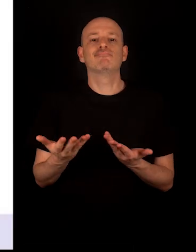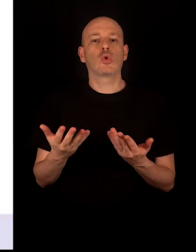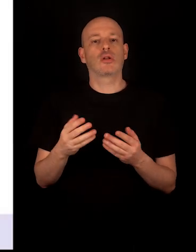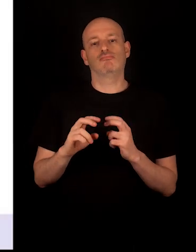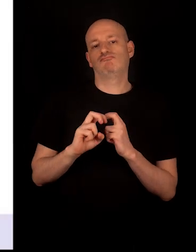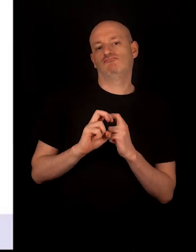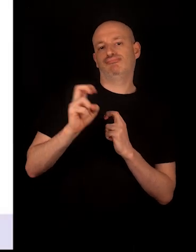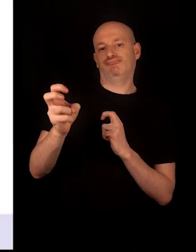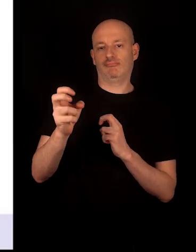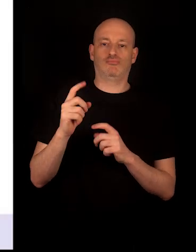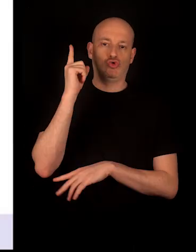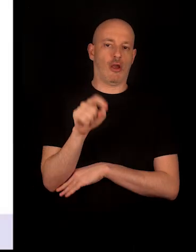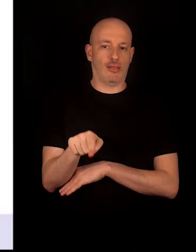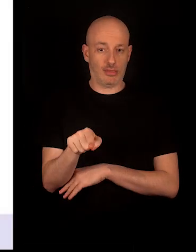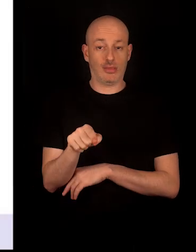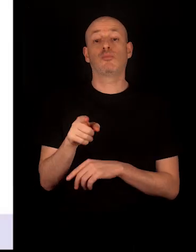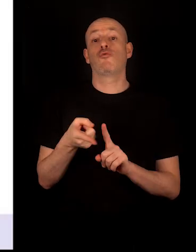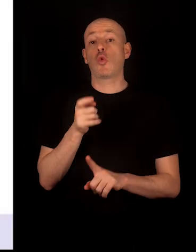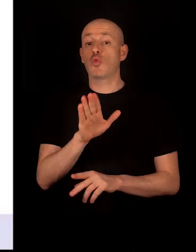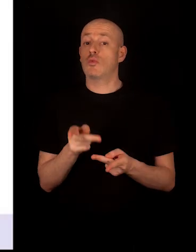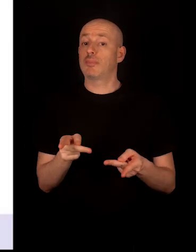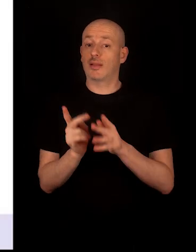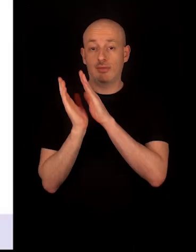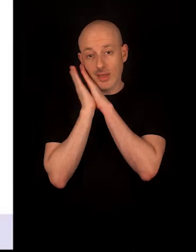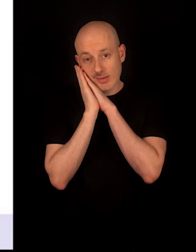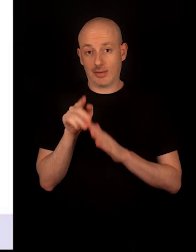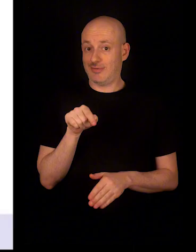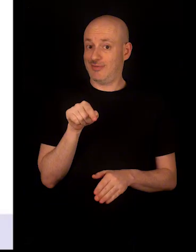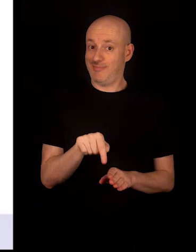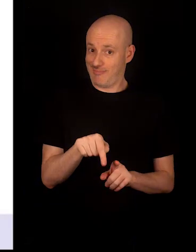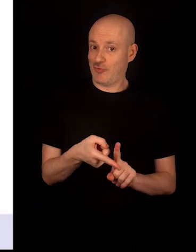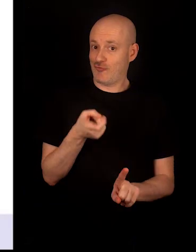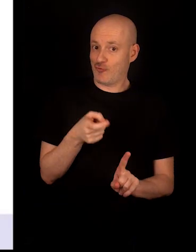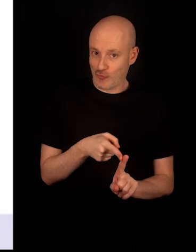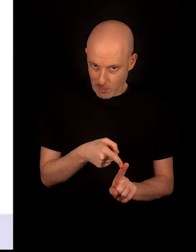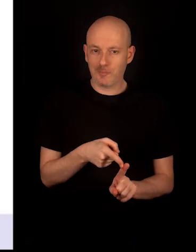to start to travel, so you must depart from your place of residence